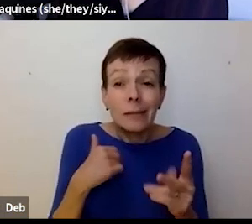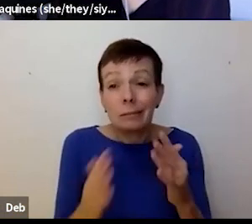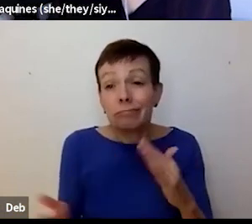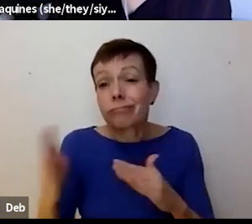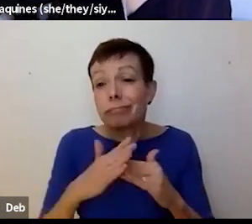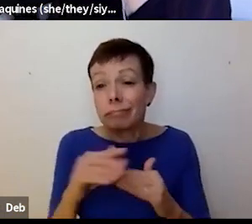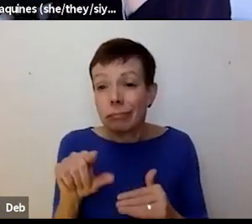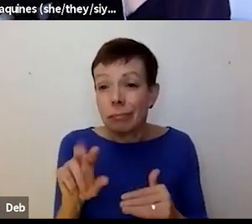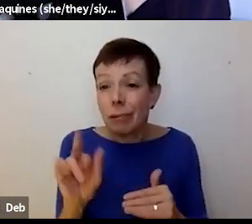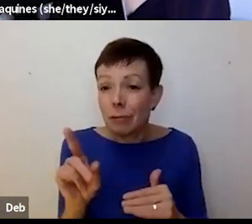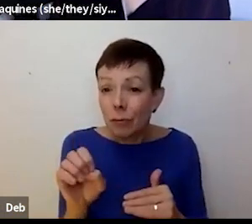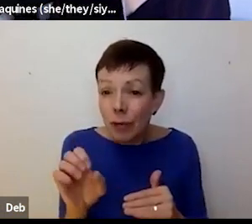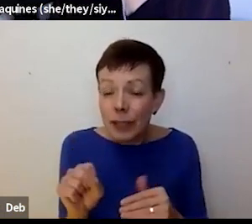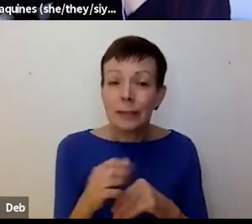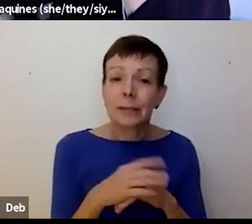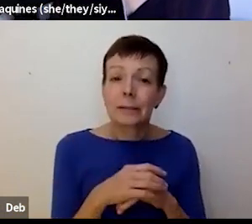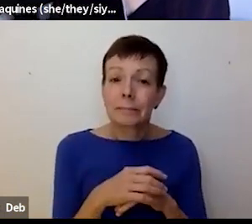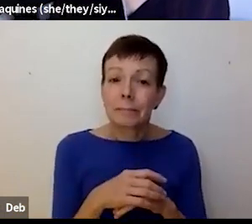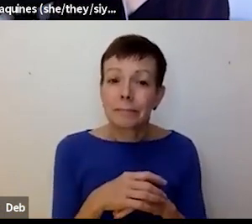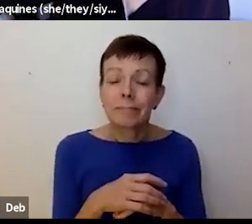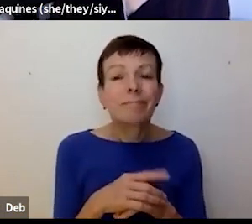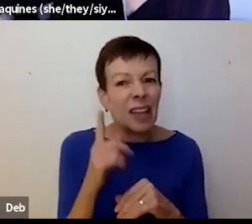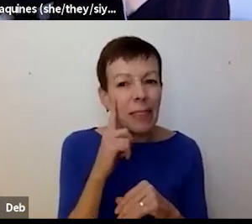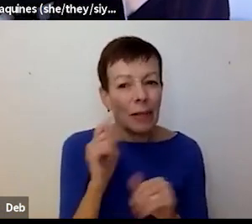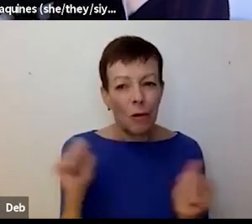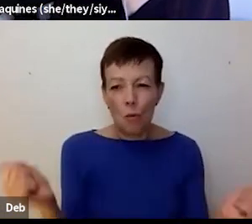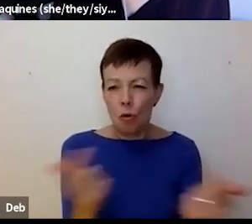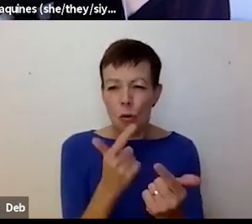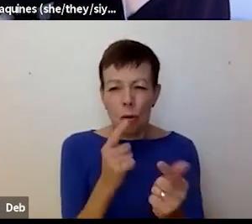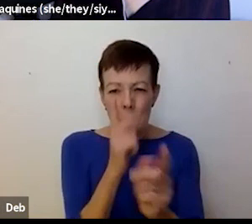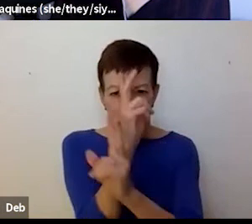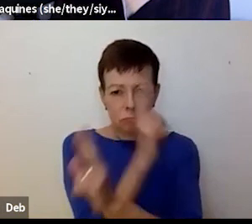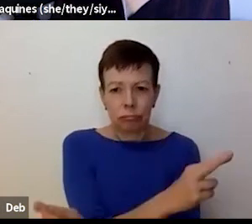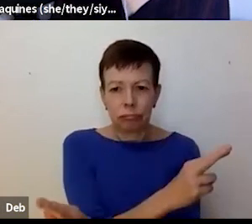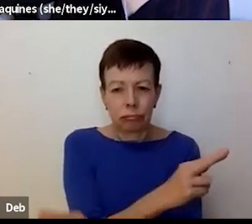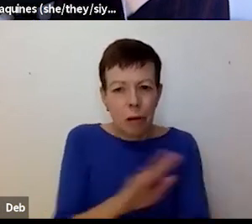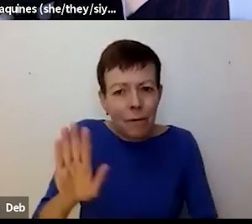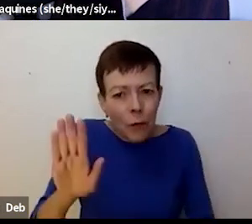we're very mindful of each other's workloads, and we're mindful of who takes on too much. And,